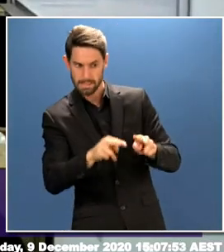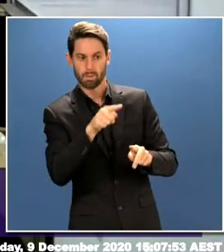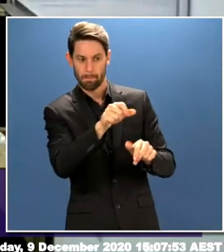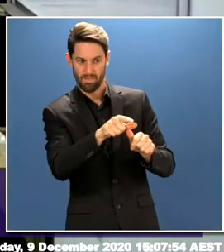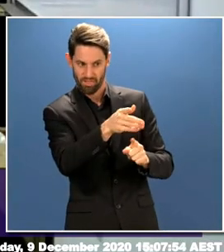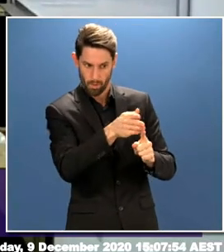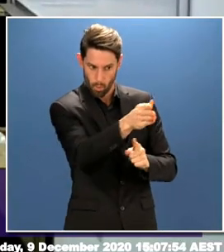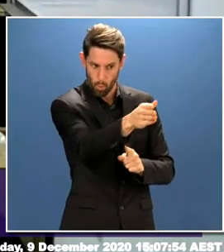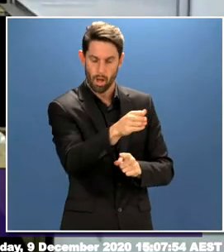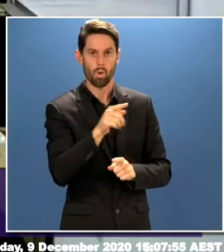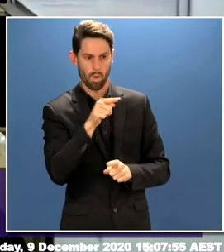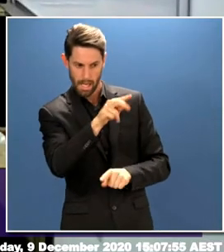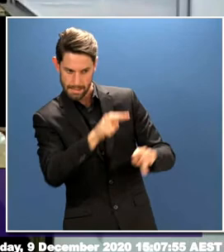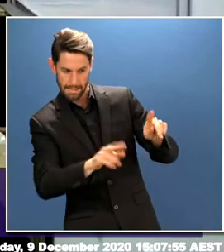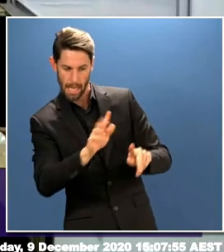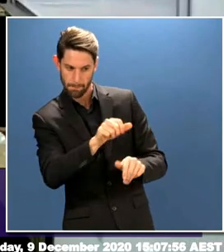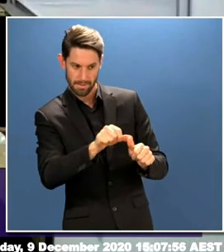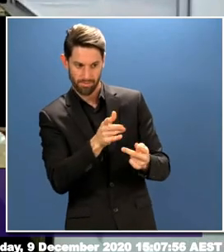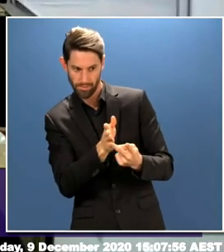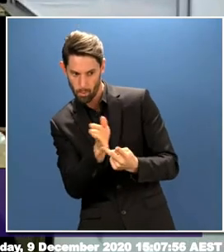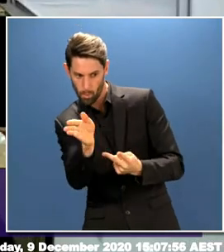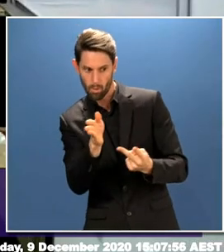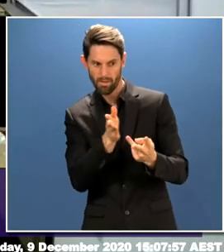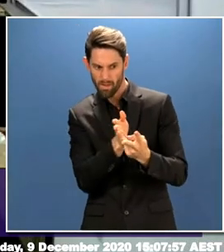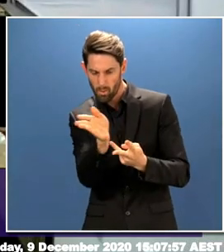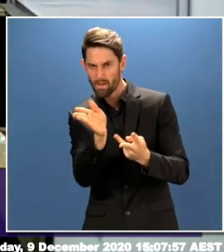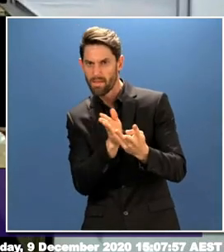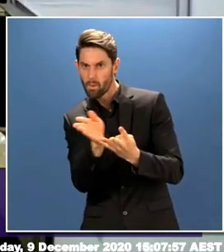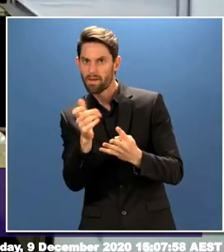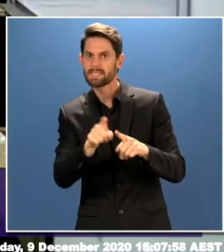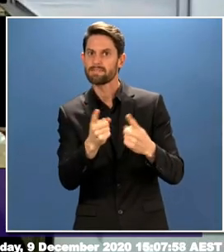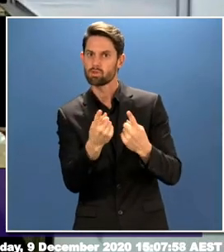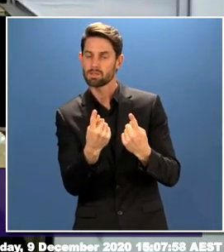of they call it streaming, so if you leave school and you weren't picked up